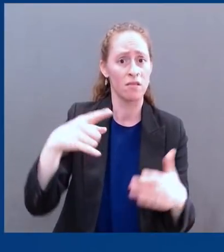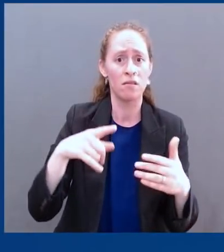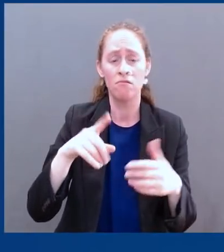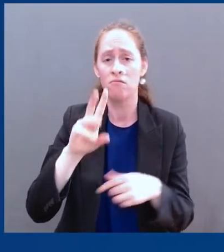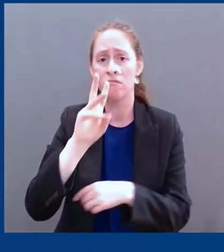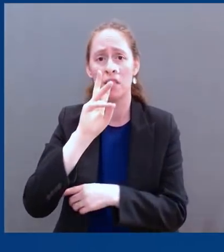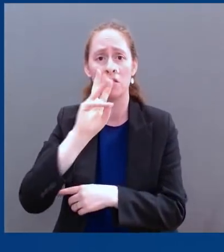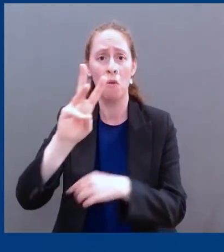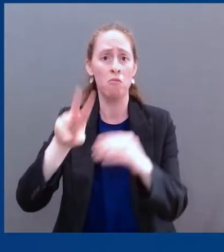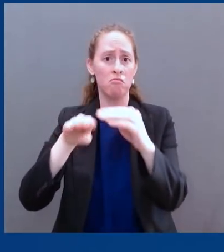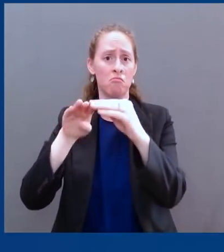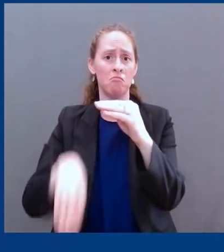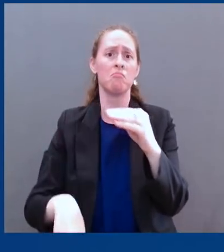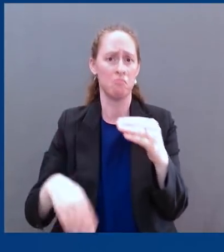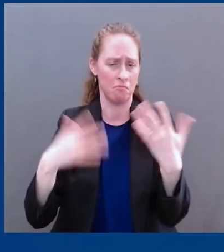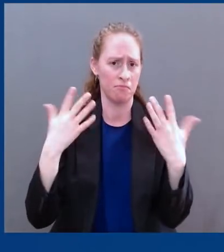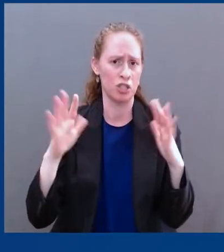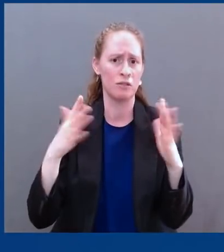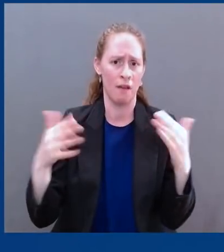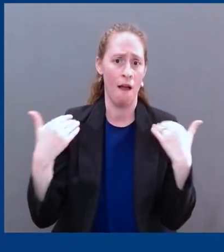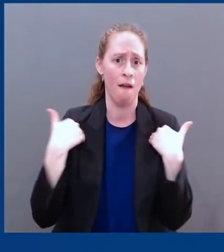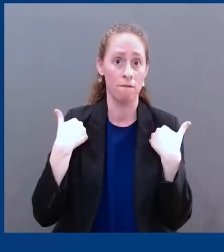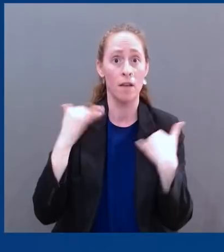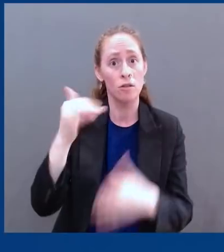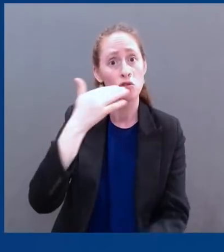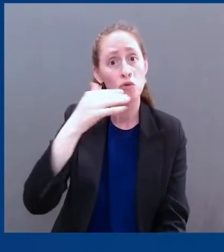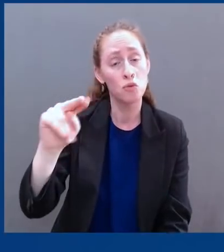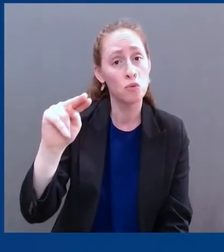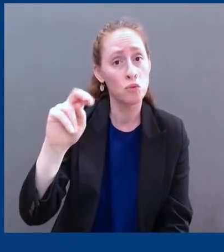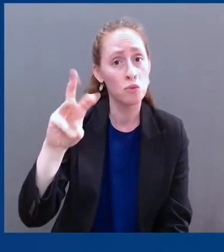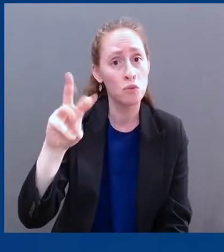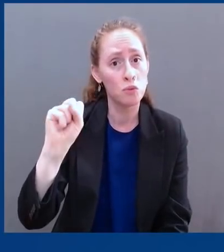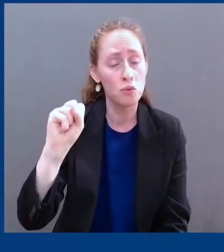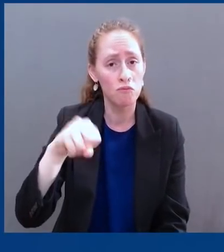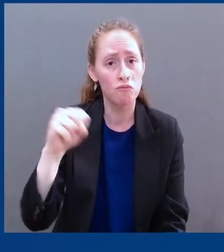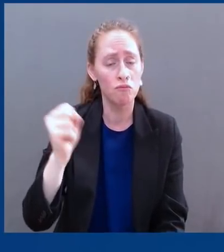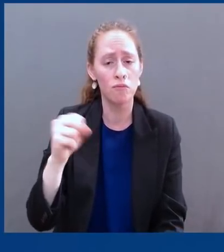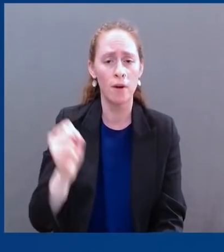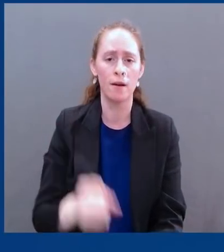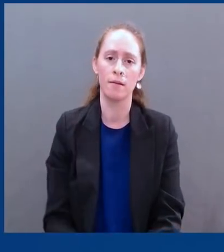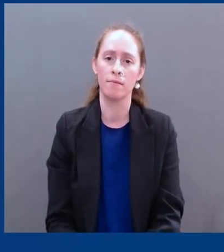so that is good news. And we will be ready operationally if the vaccine --